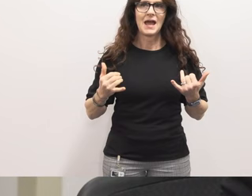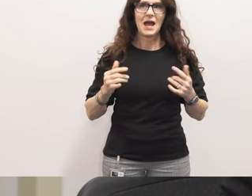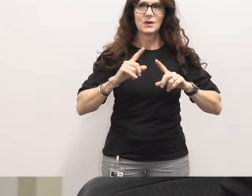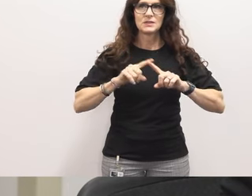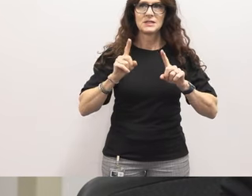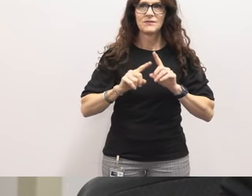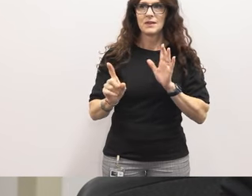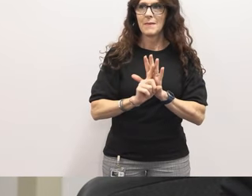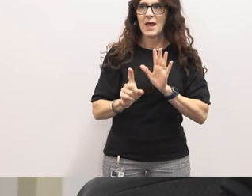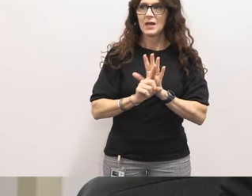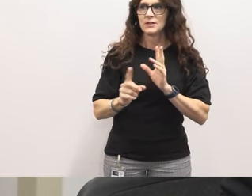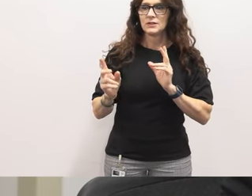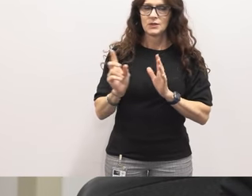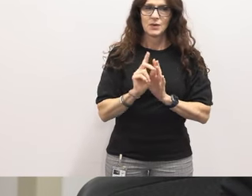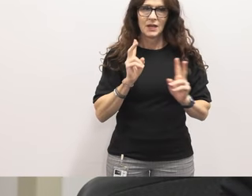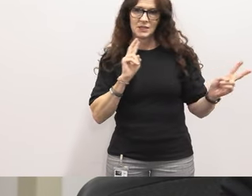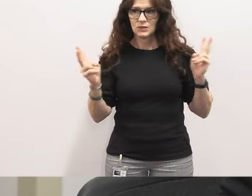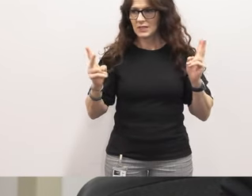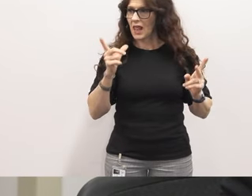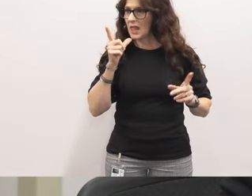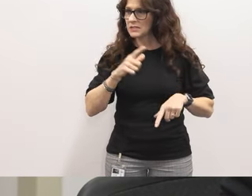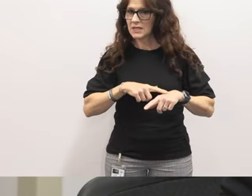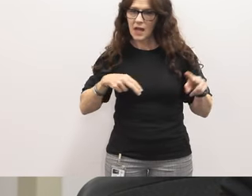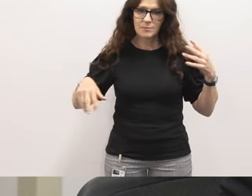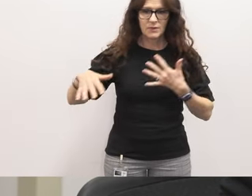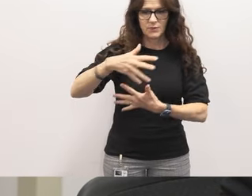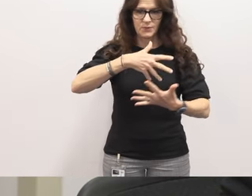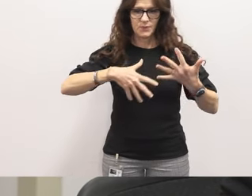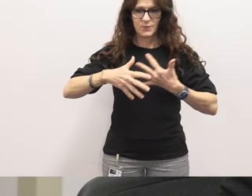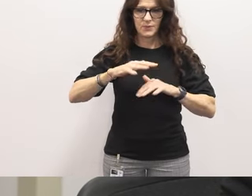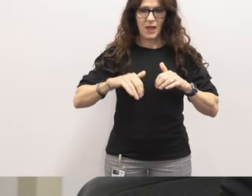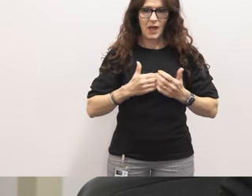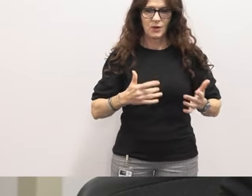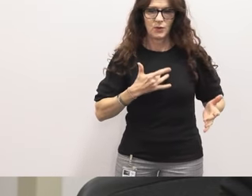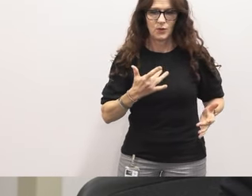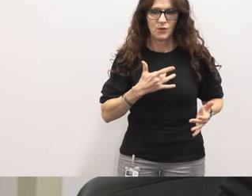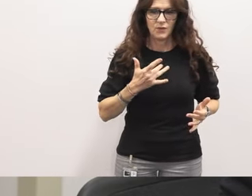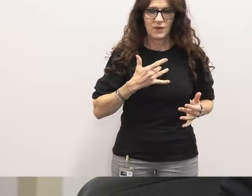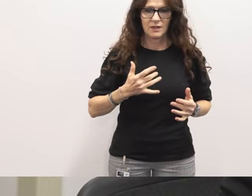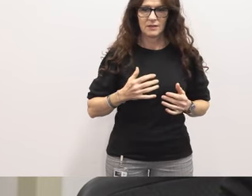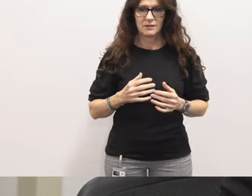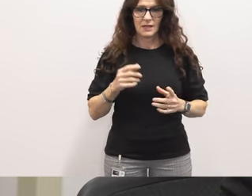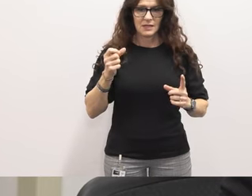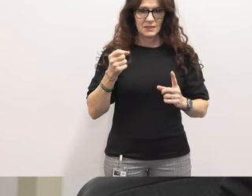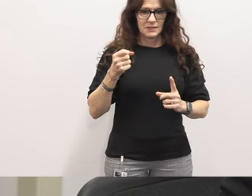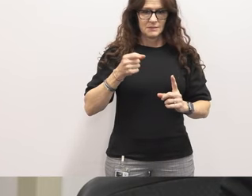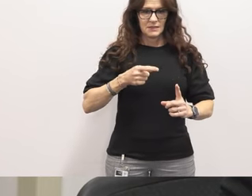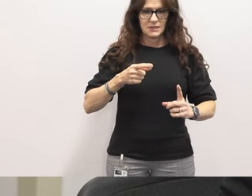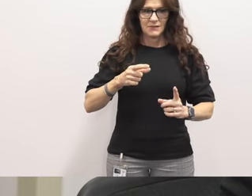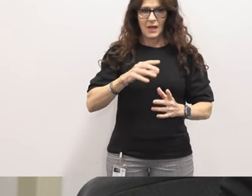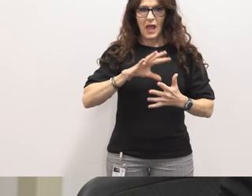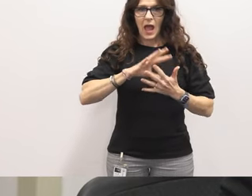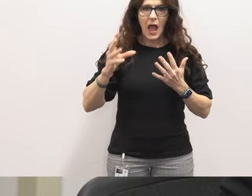around when the bell's about to ring or you're walking around at lunchtime, how do you feel when you're a community of, specifically of African American students coming to Lakewood?